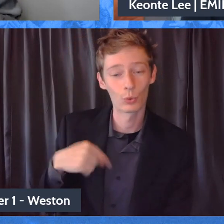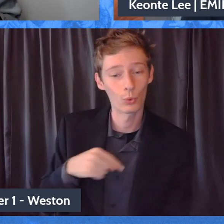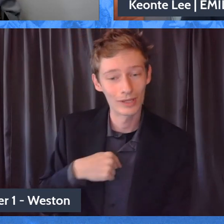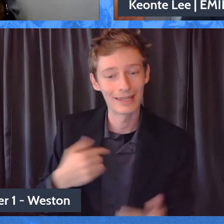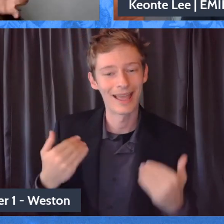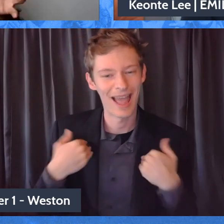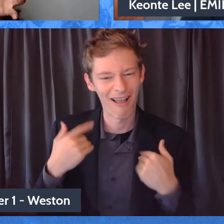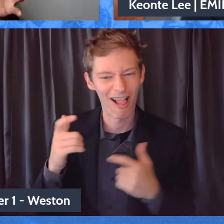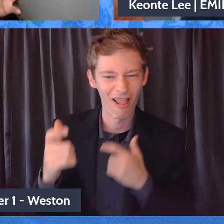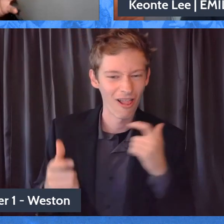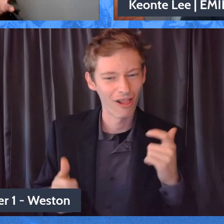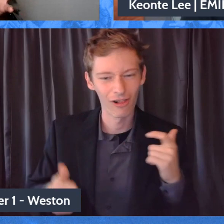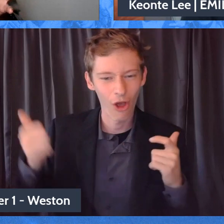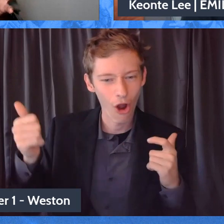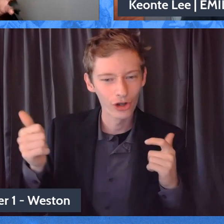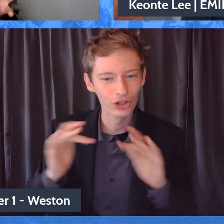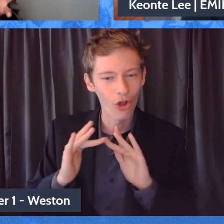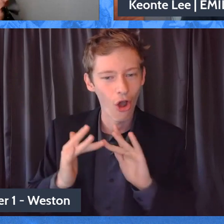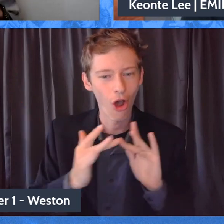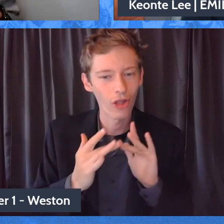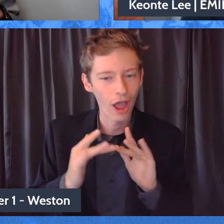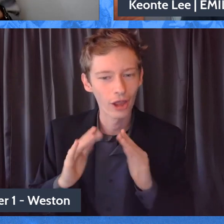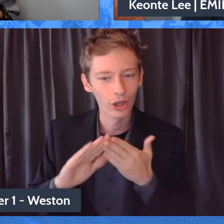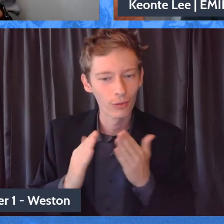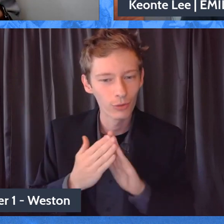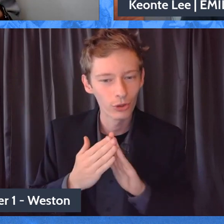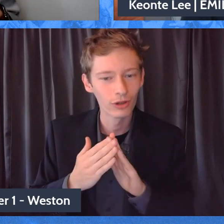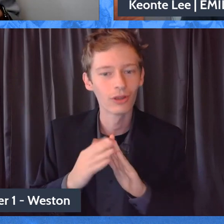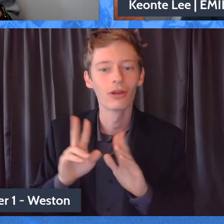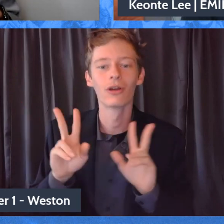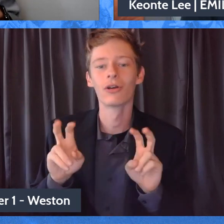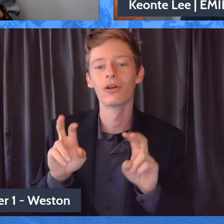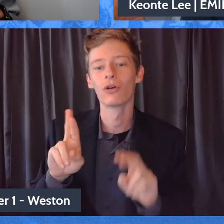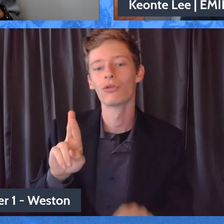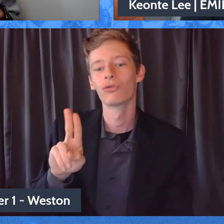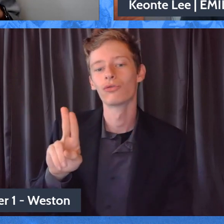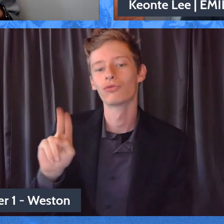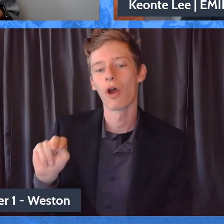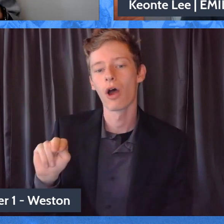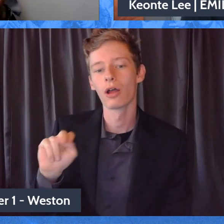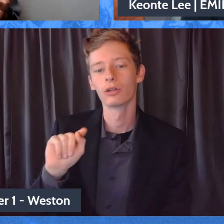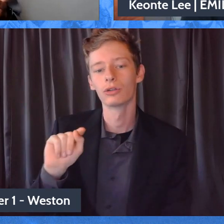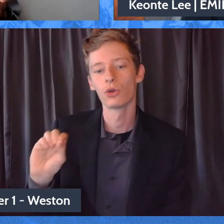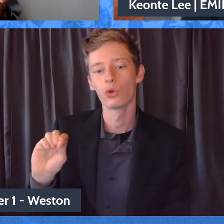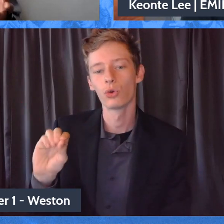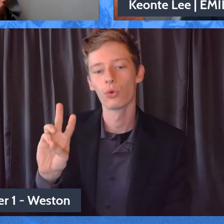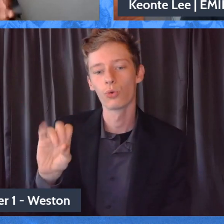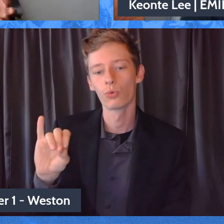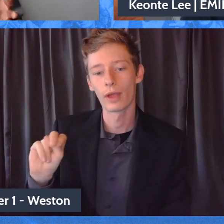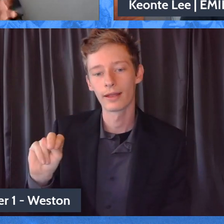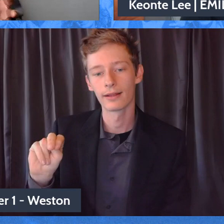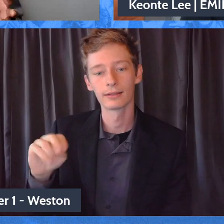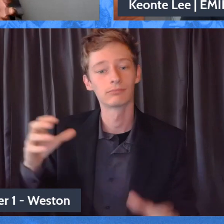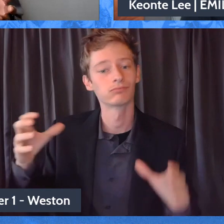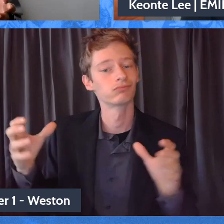that's more than 10,000 women that everyday come together and talk about some of those very challenges.